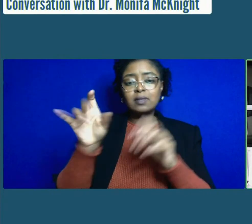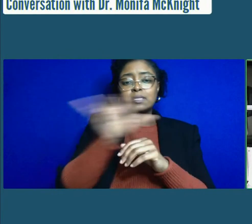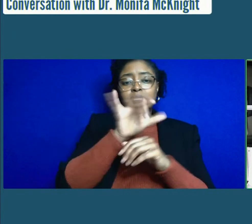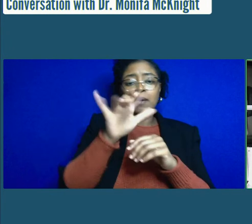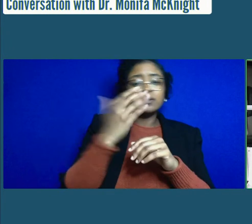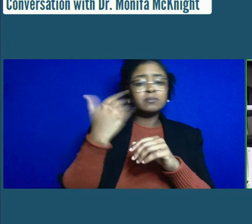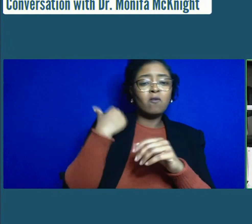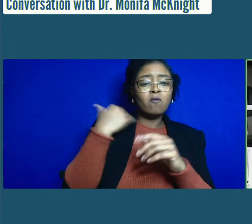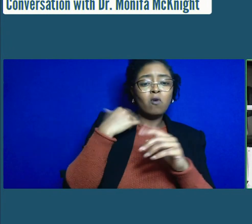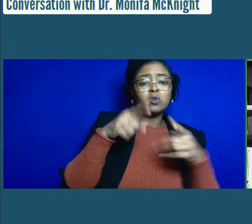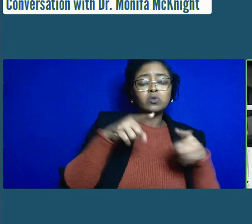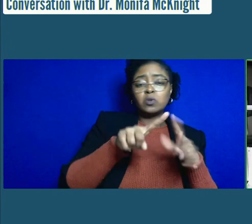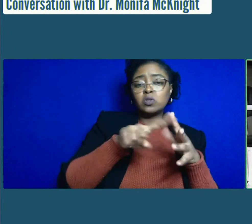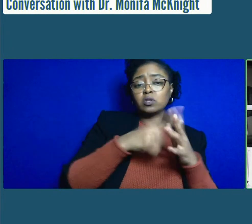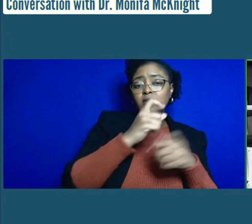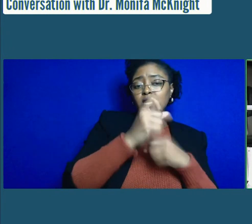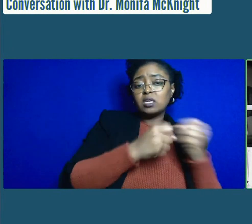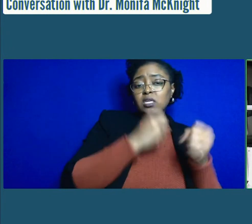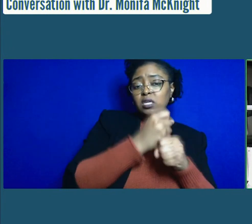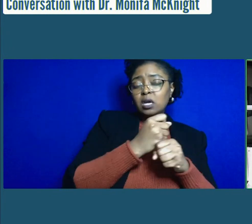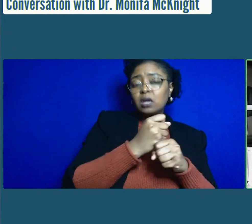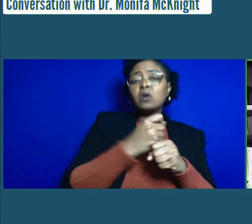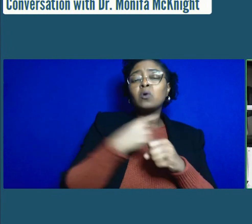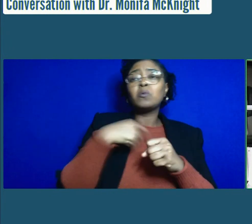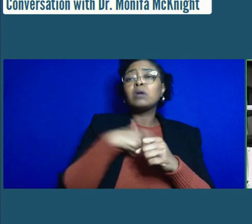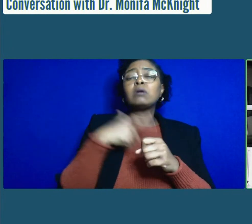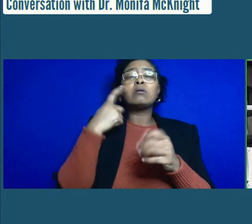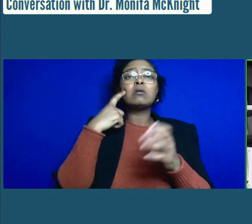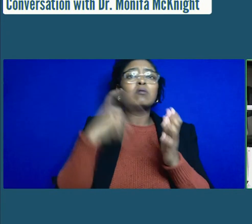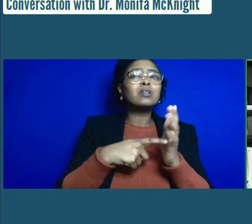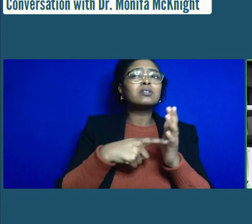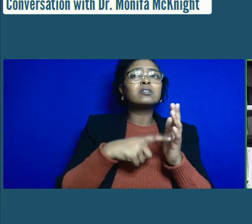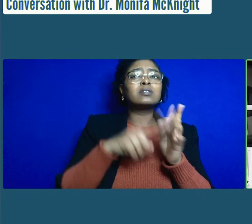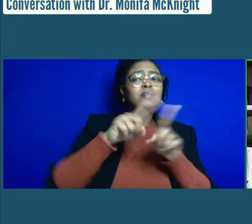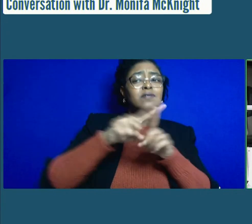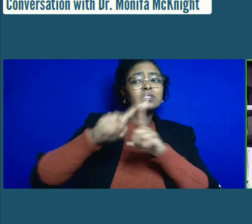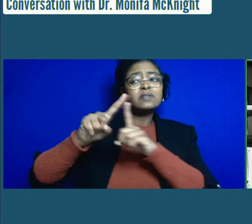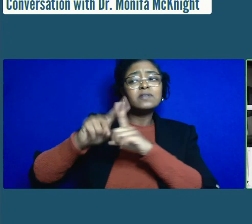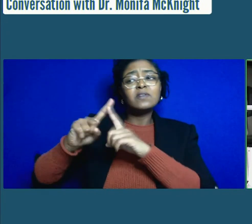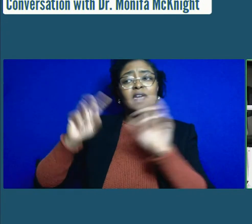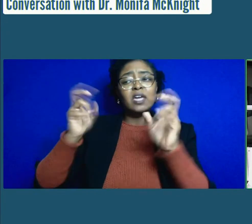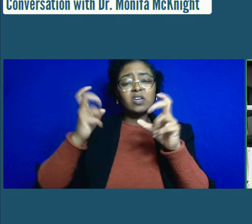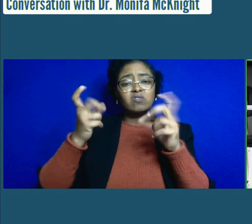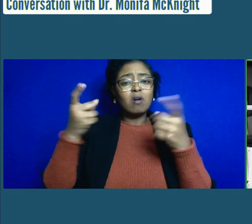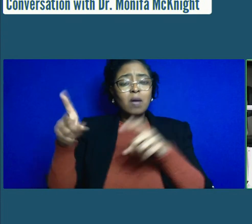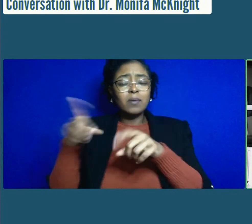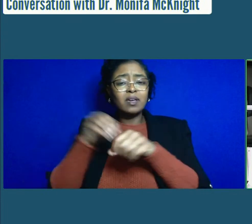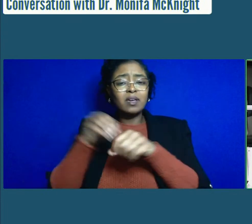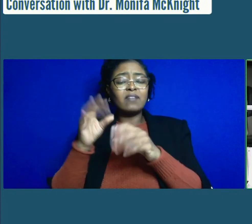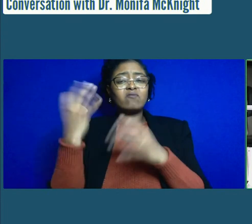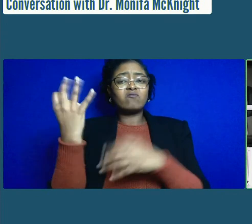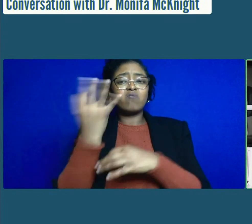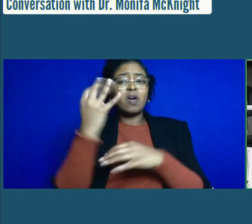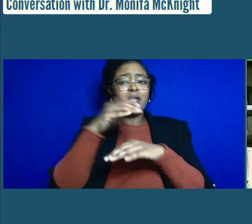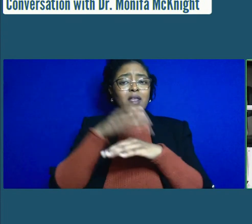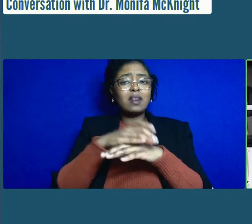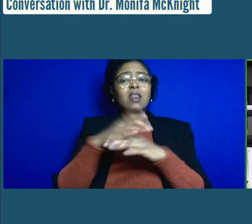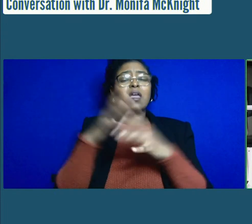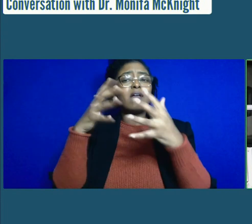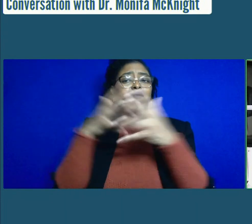much in a similar approach that we had in the beginning of the year to, um you know, some of